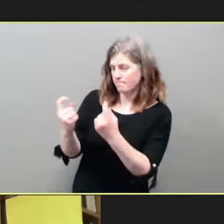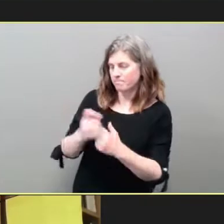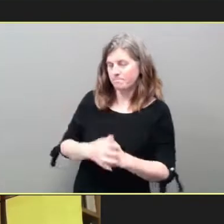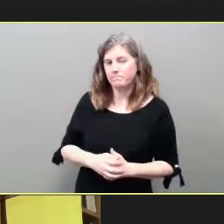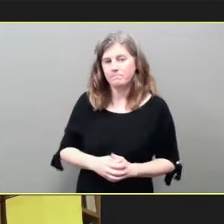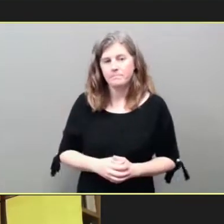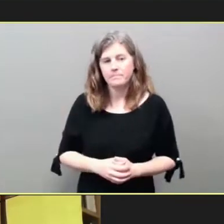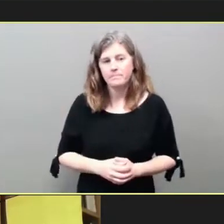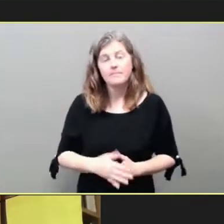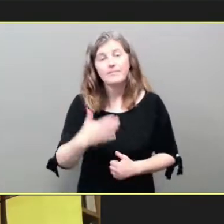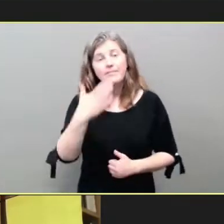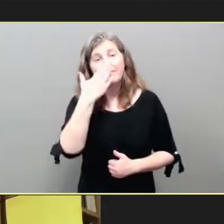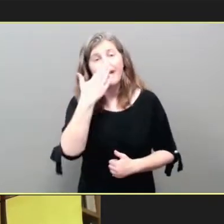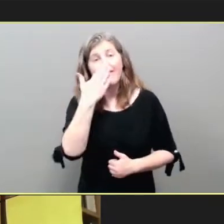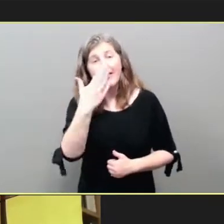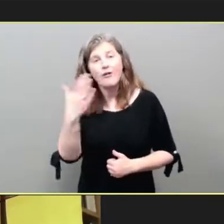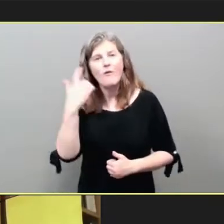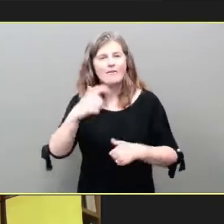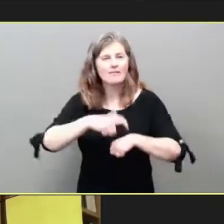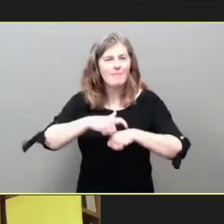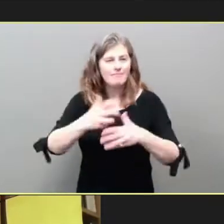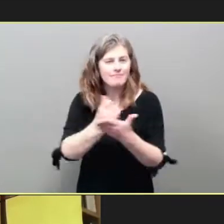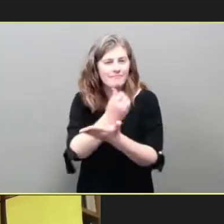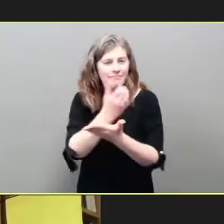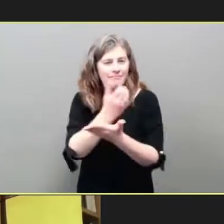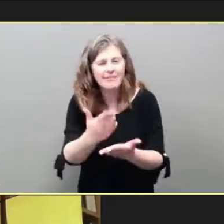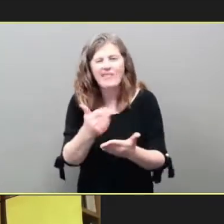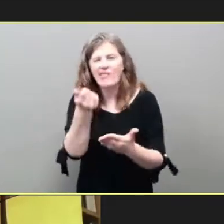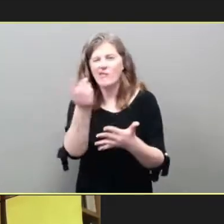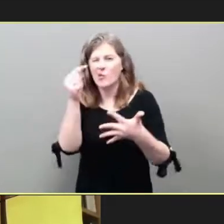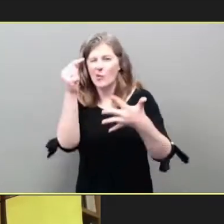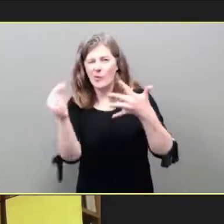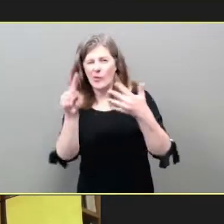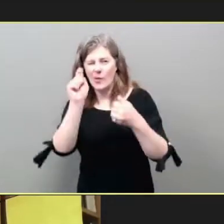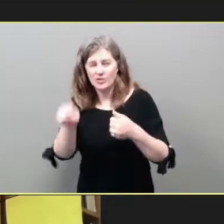I thank you guys so much for the time. Um I have a few questions first. Doctor